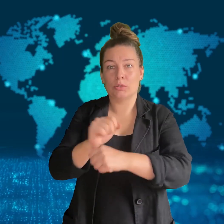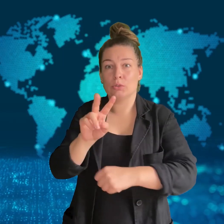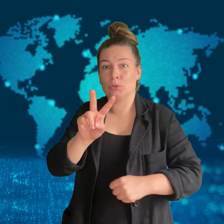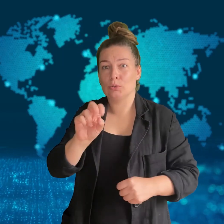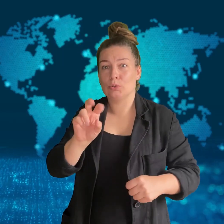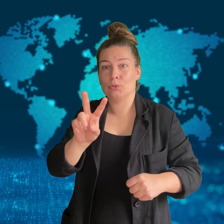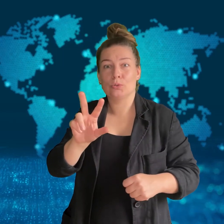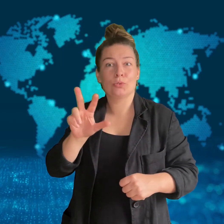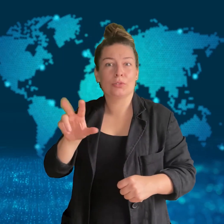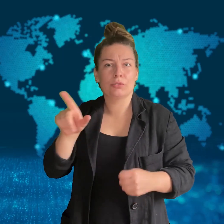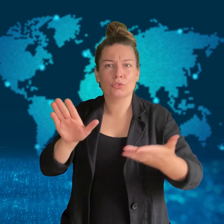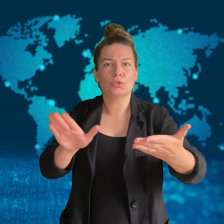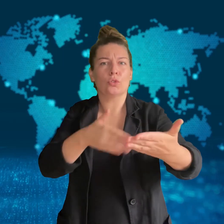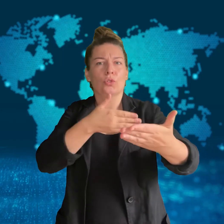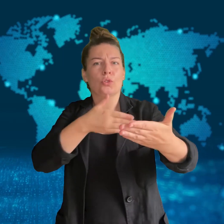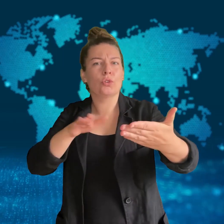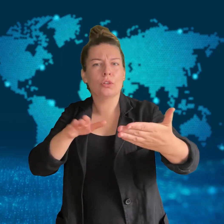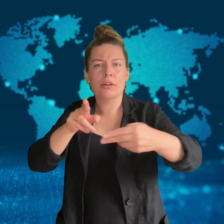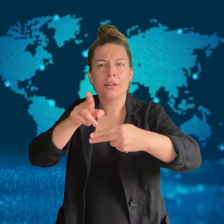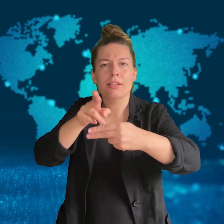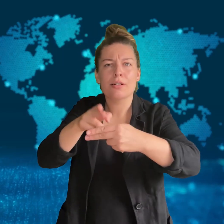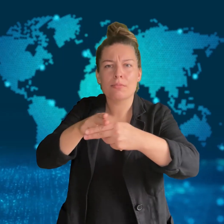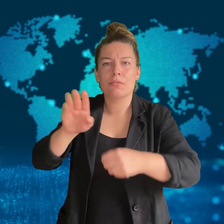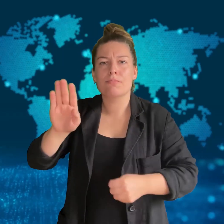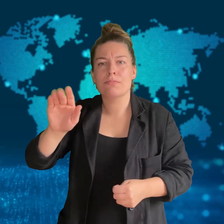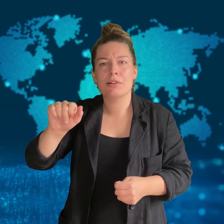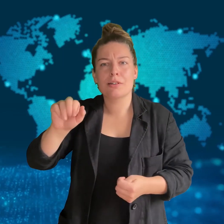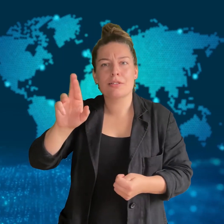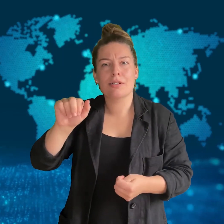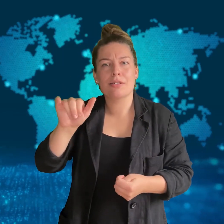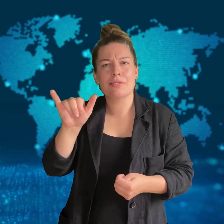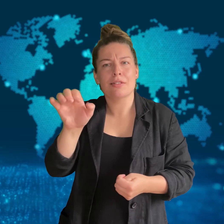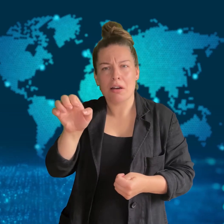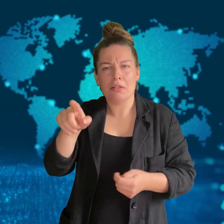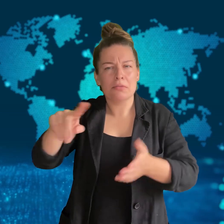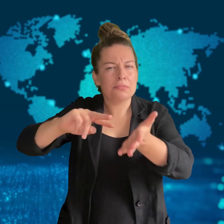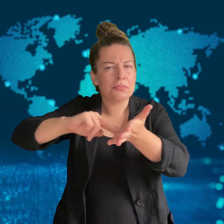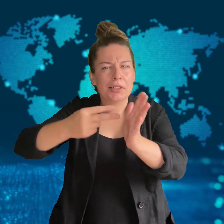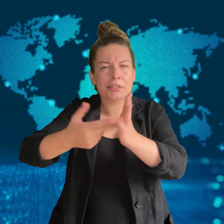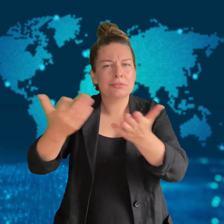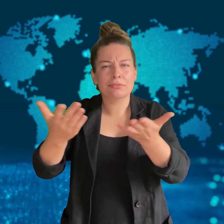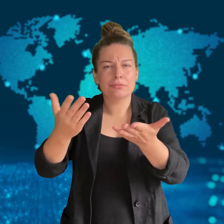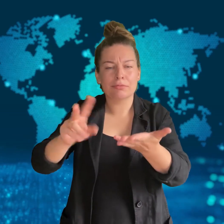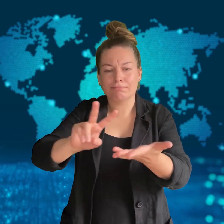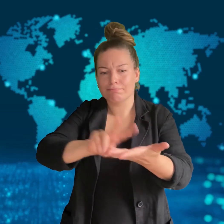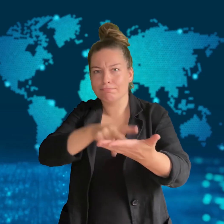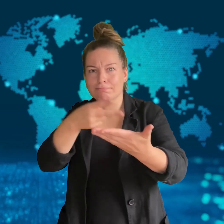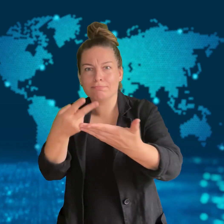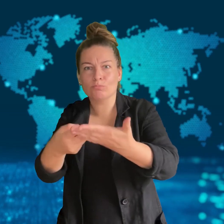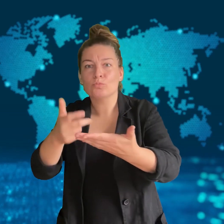the first-ever Grammy for "best song for social change" in 2023.